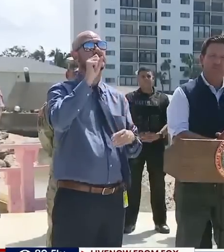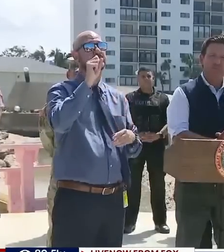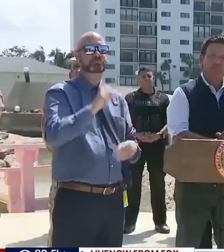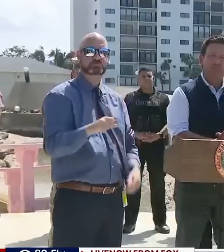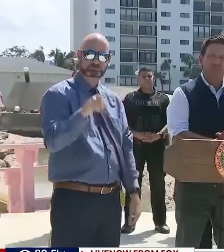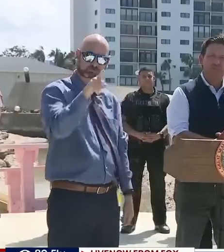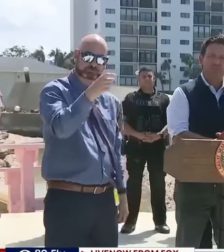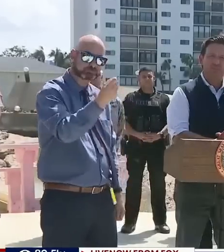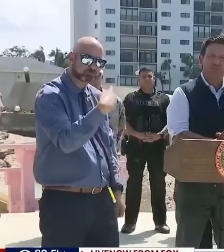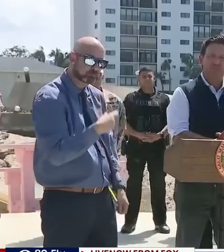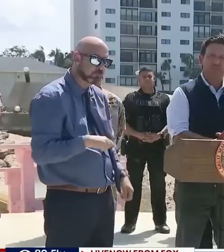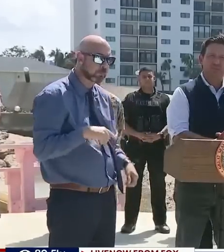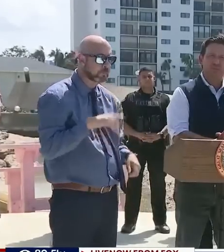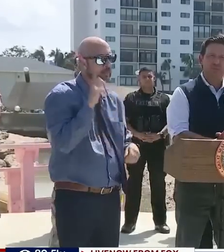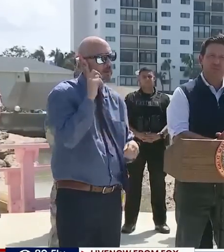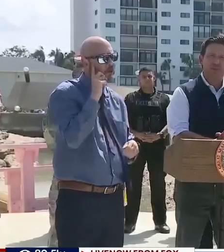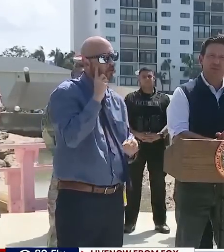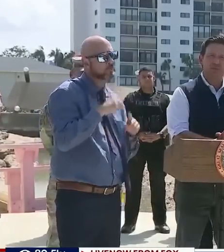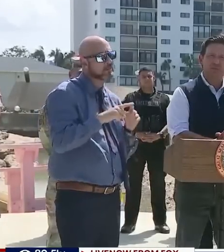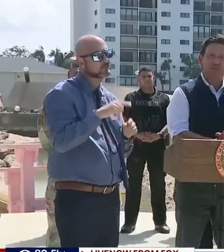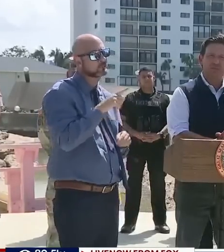that there's very few